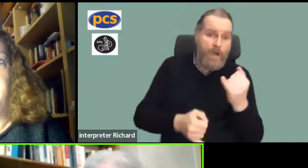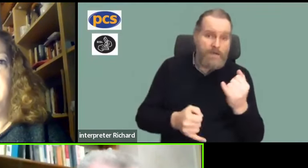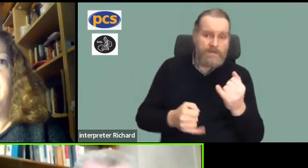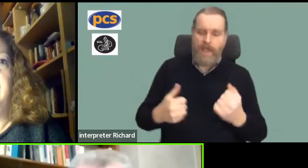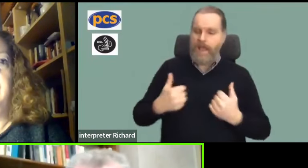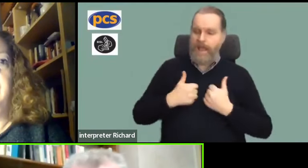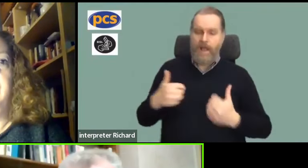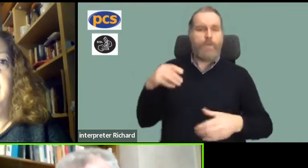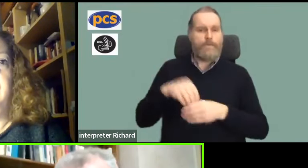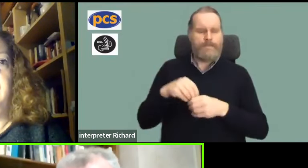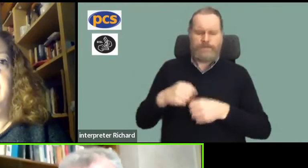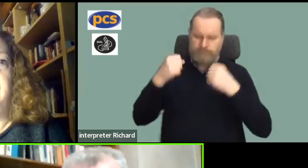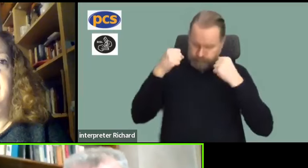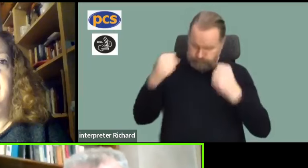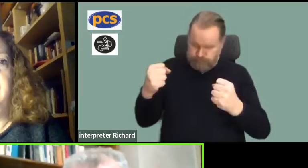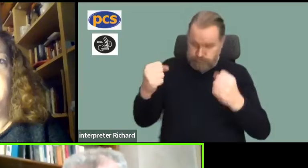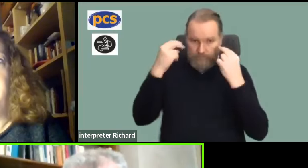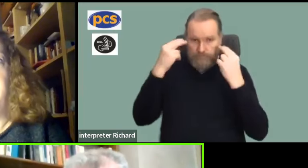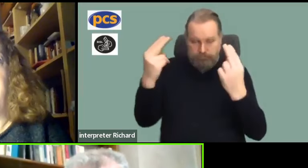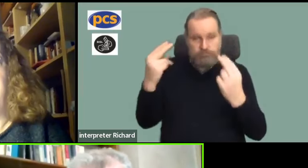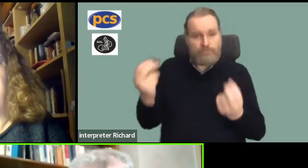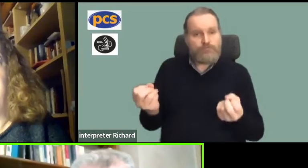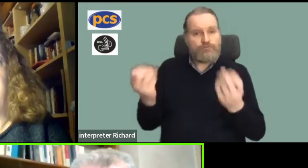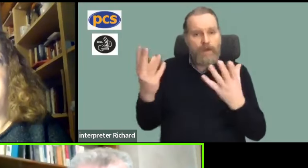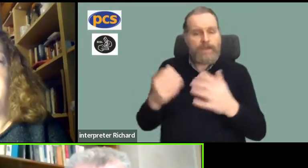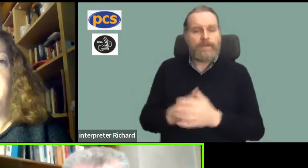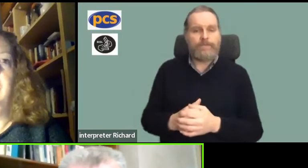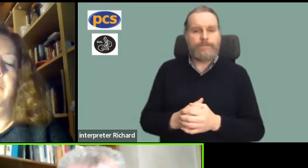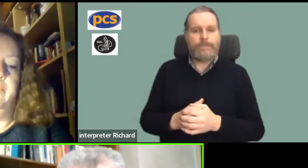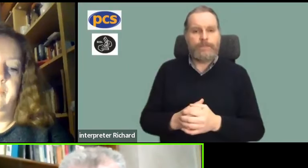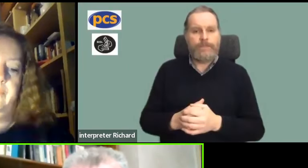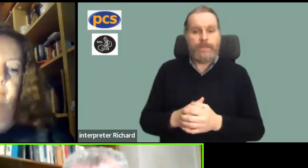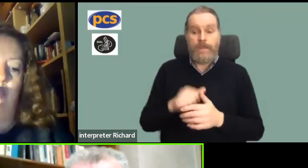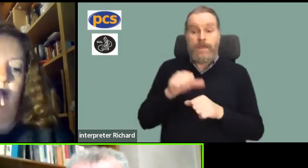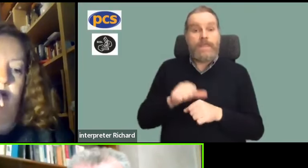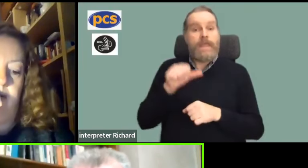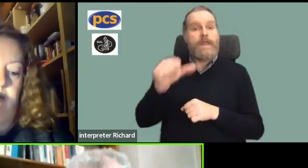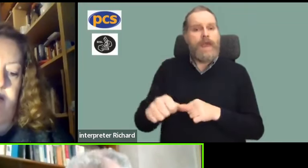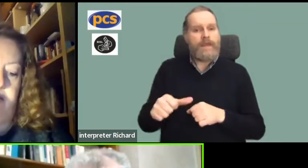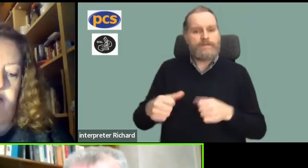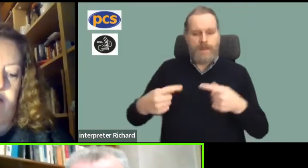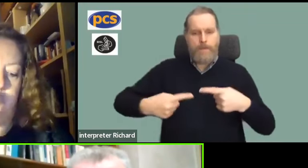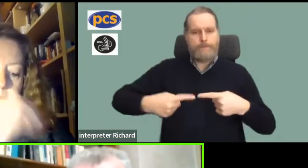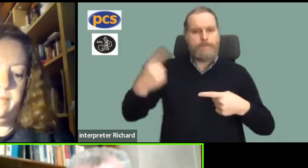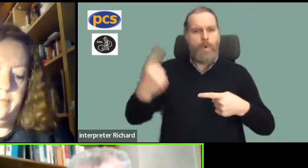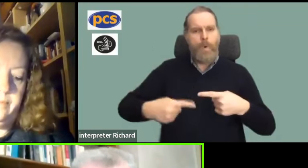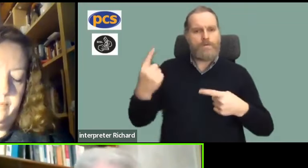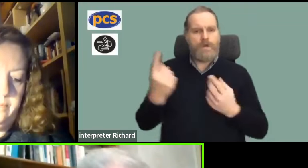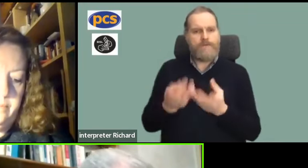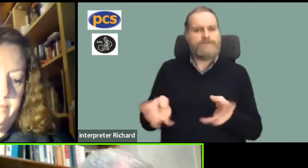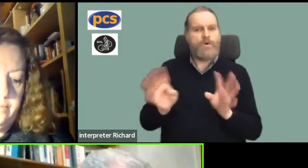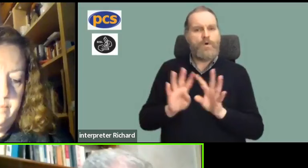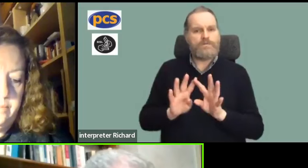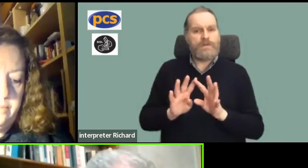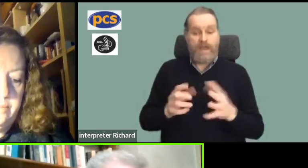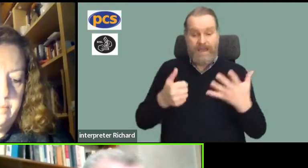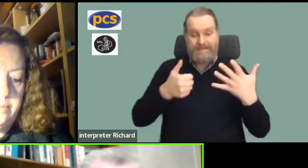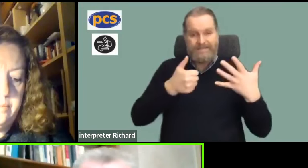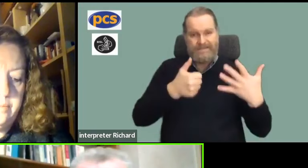Our members are making a really a really important stand, and then we will see our colleagues in the Board in the Border force at in the Border force 6